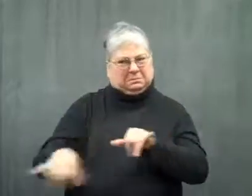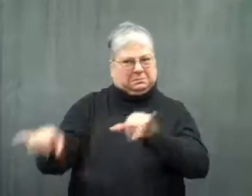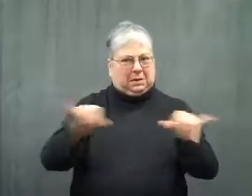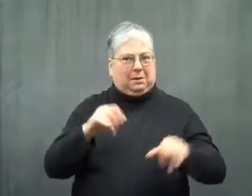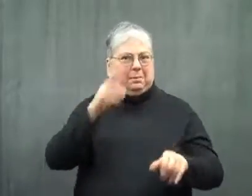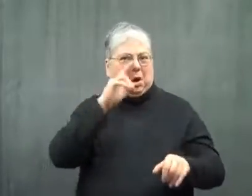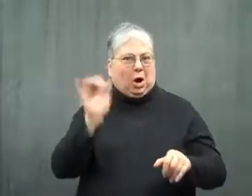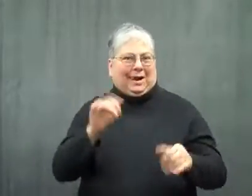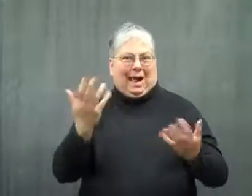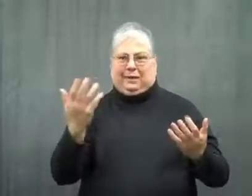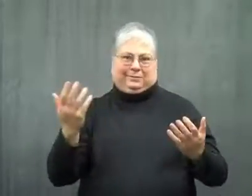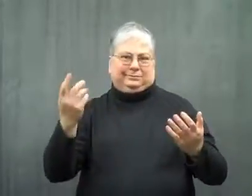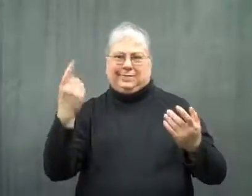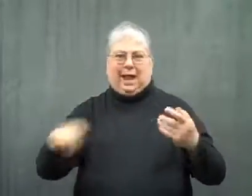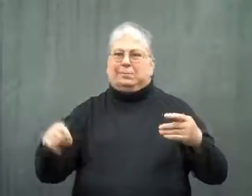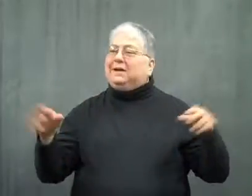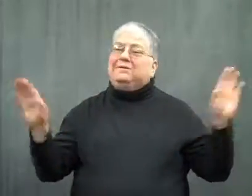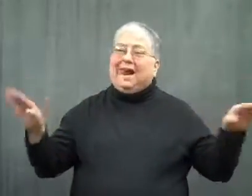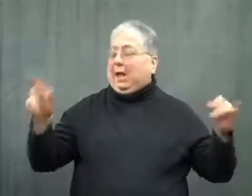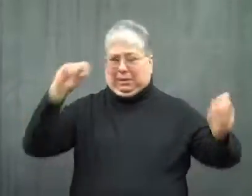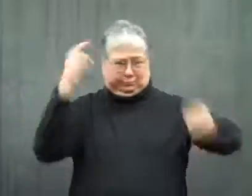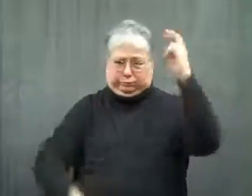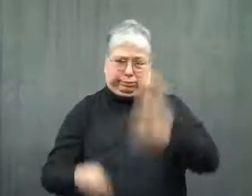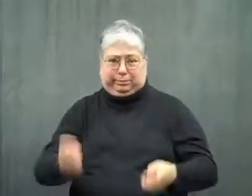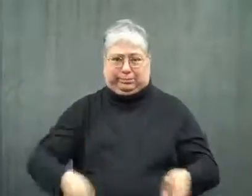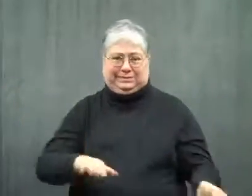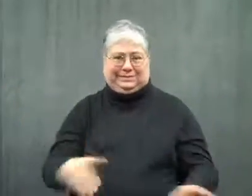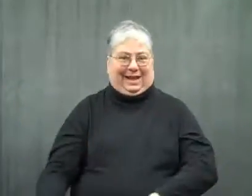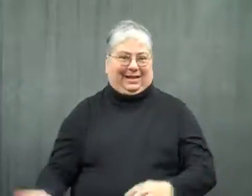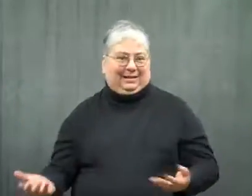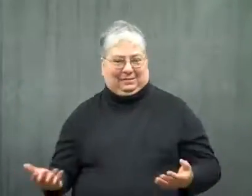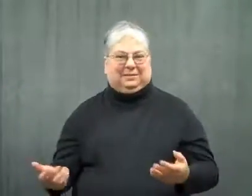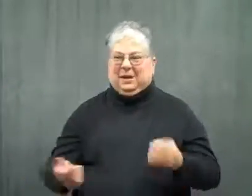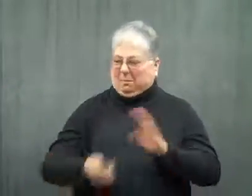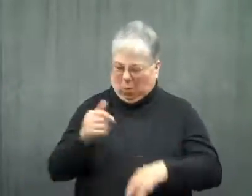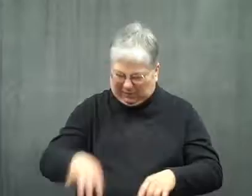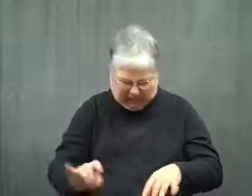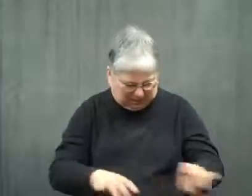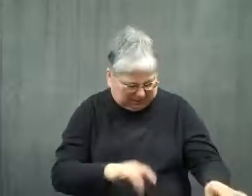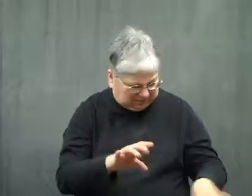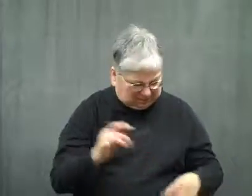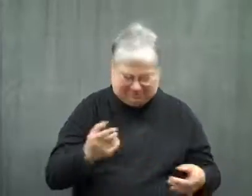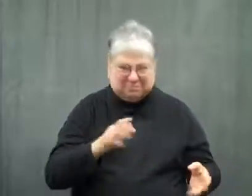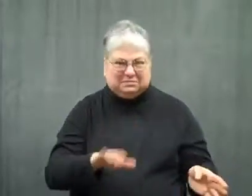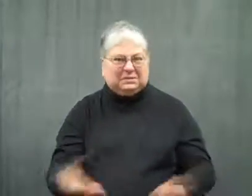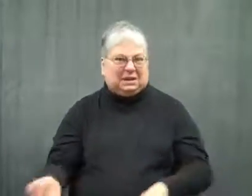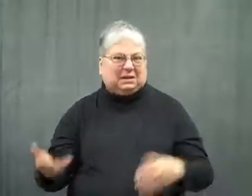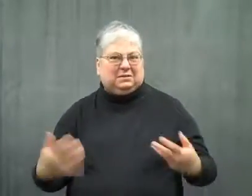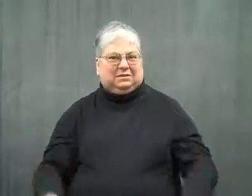Both cases, they just died while flying. Most were found dead on the ground.